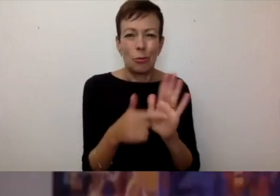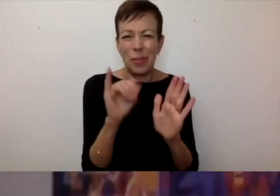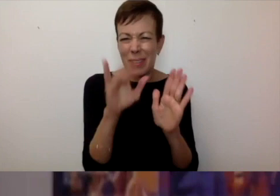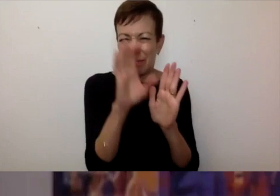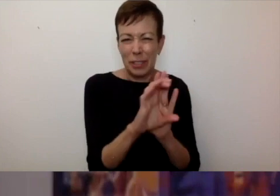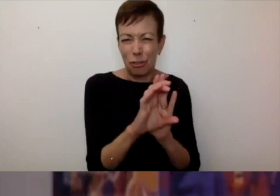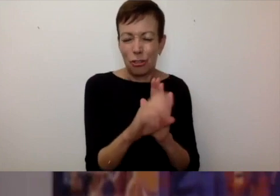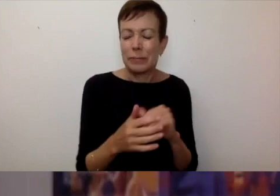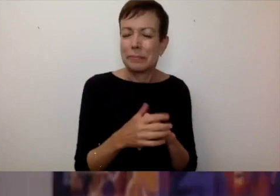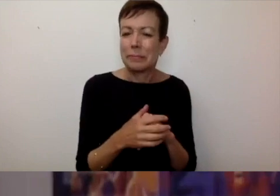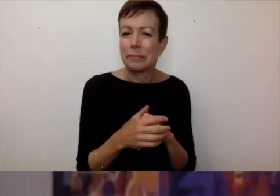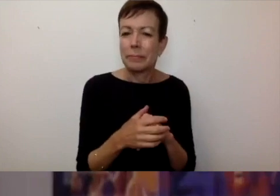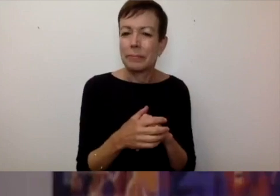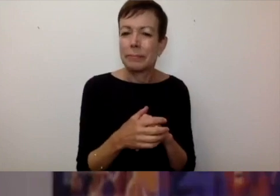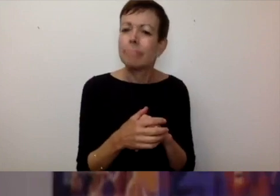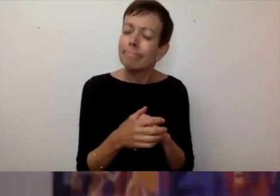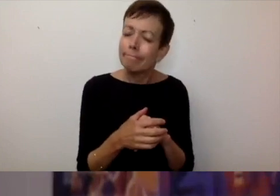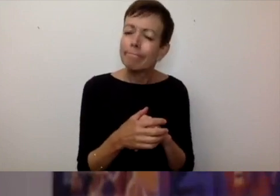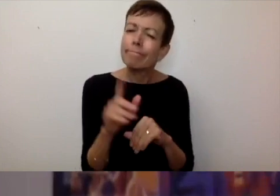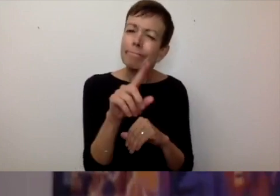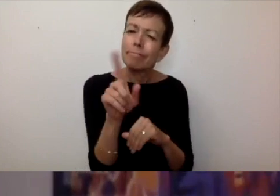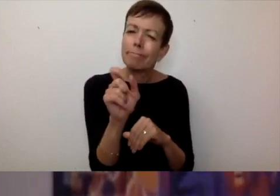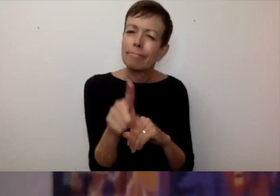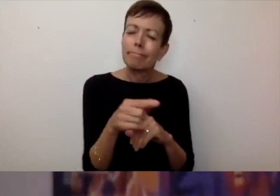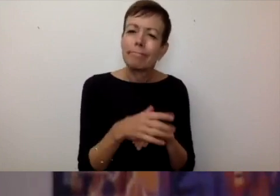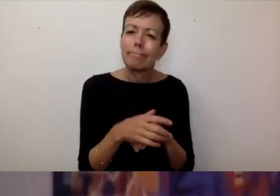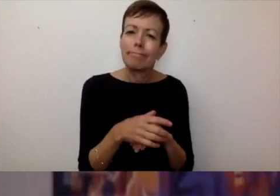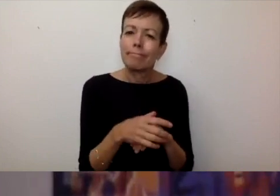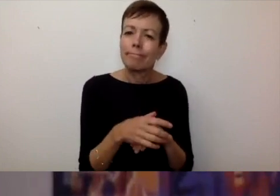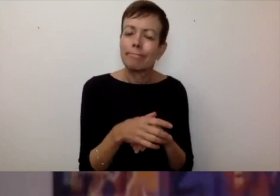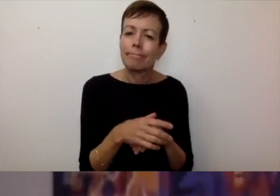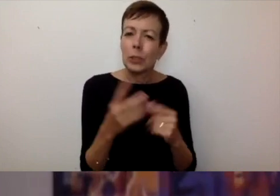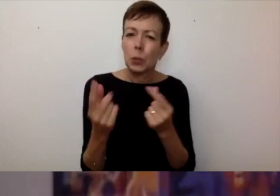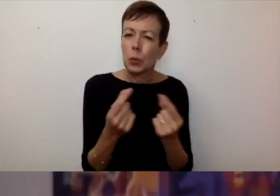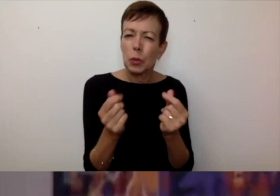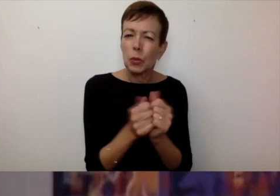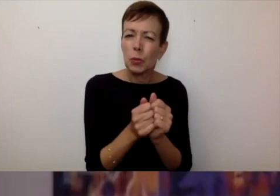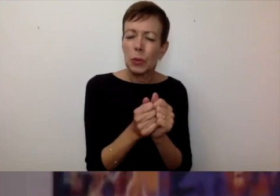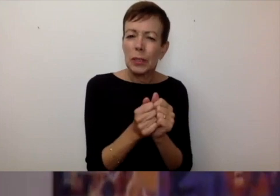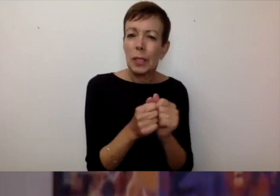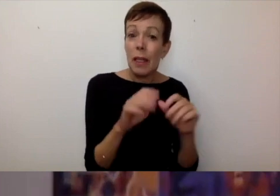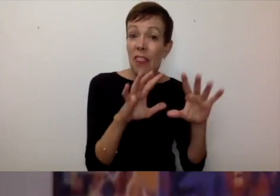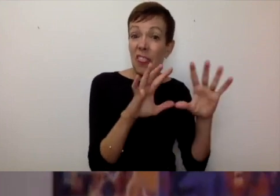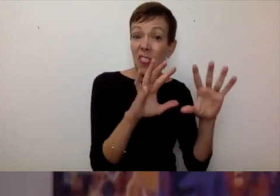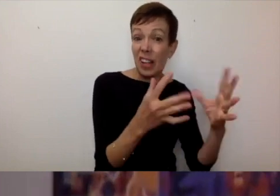is how can we deconstruct classist or elitist arguments against ubi